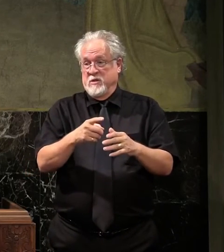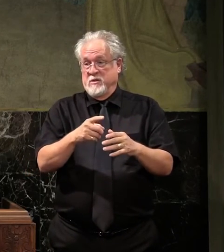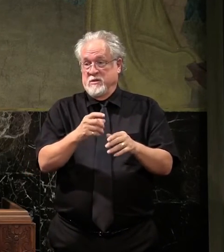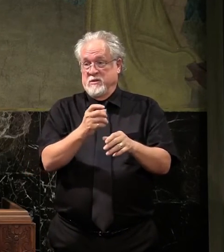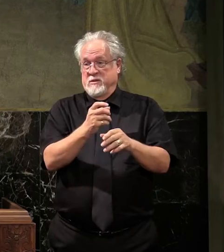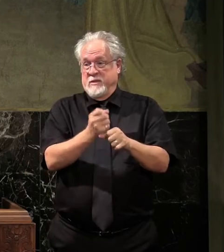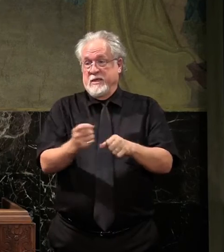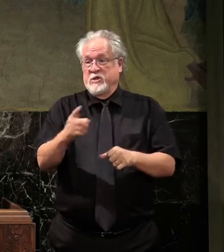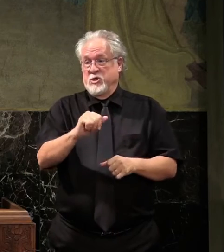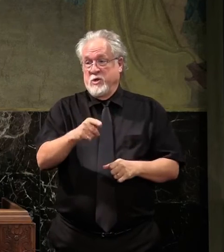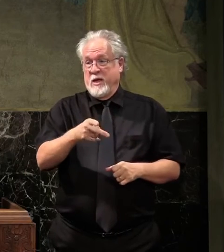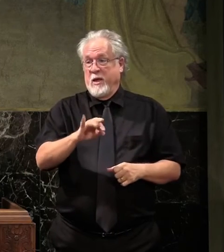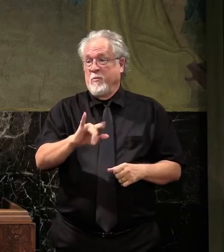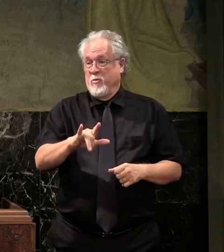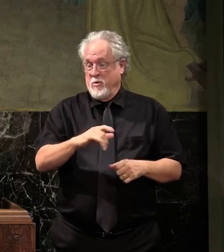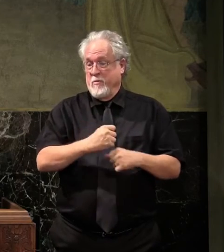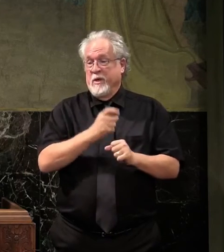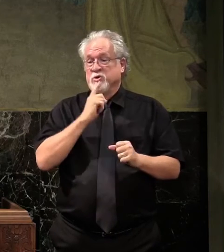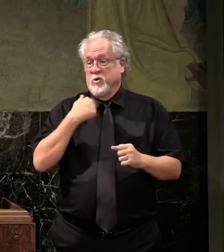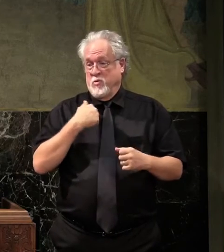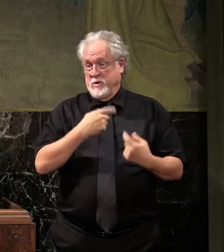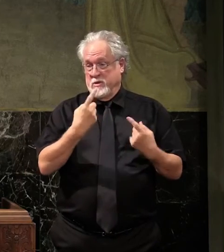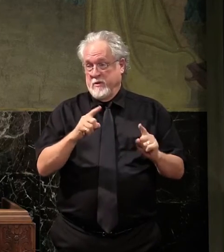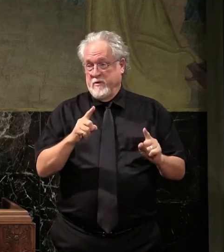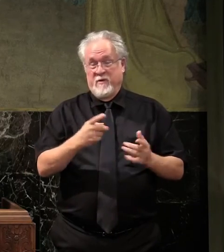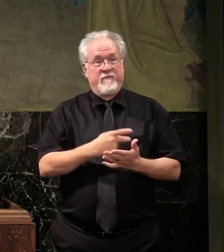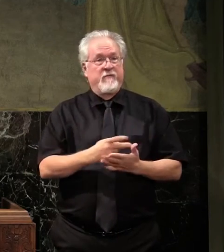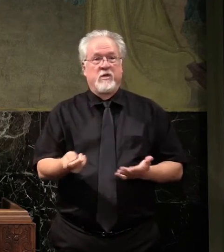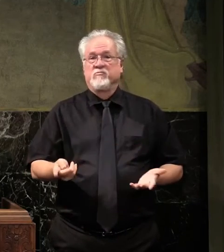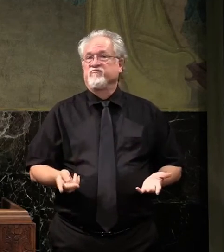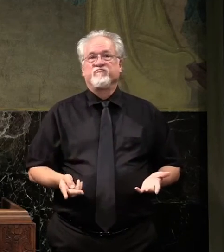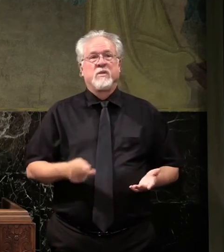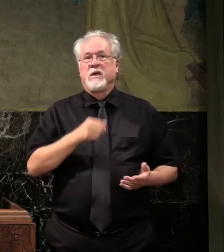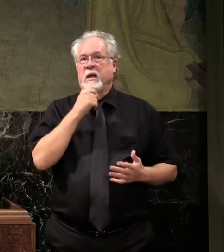make sure that we're successful failure simply is not an option.